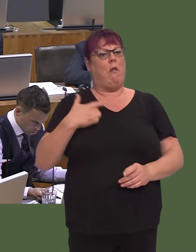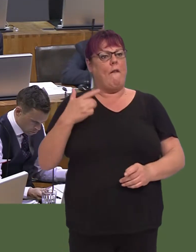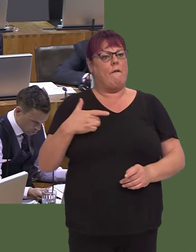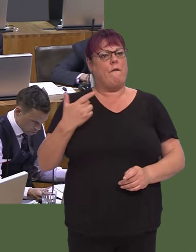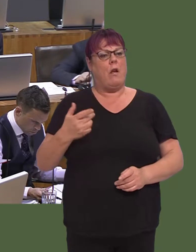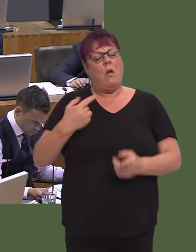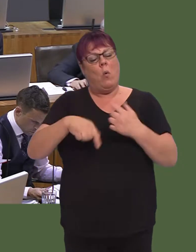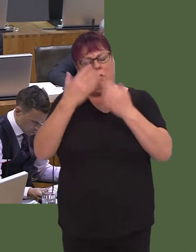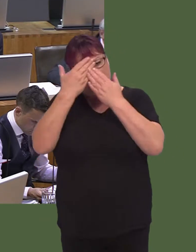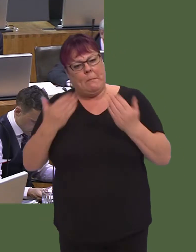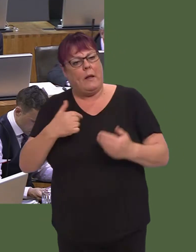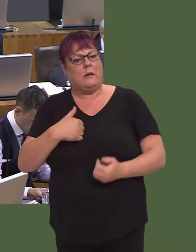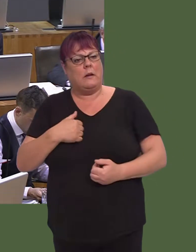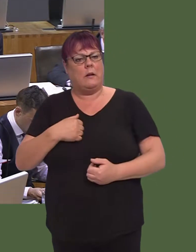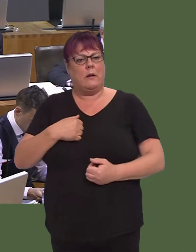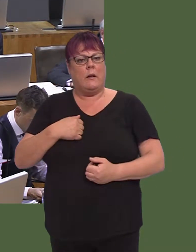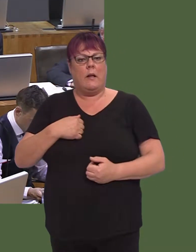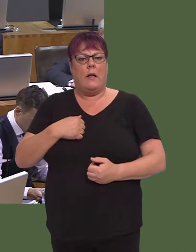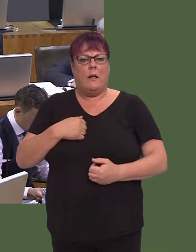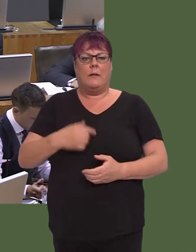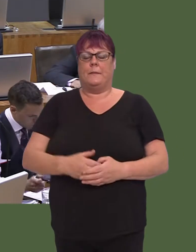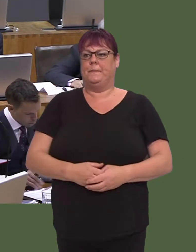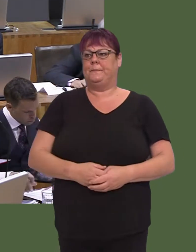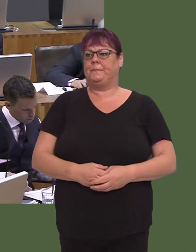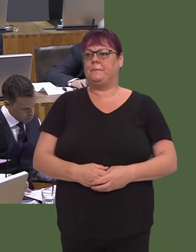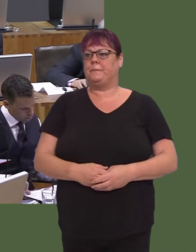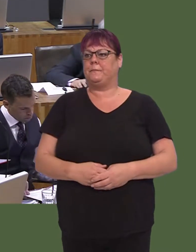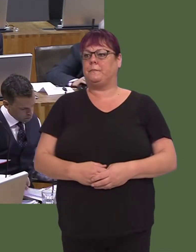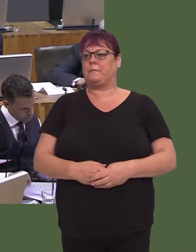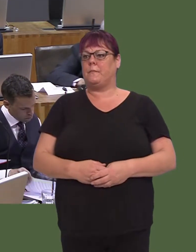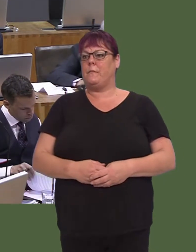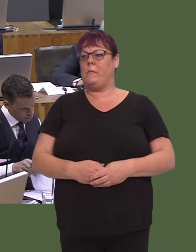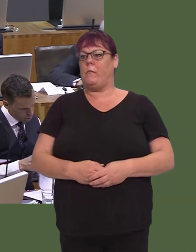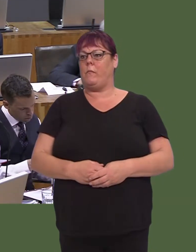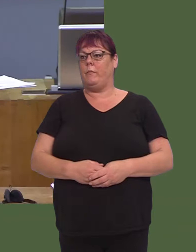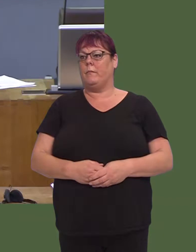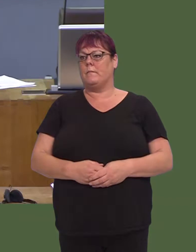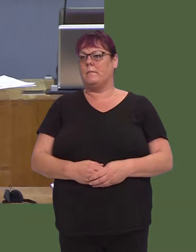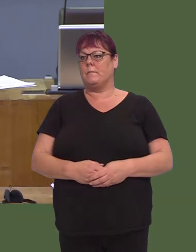made to Welsh lifeóa contribution, I have to say, that goes well beyond that which UKIP or the Member has made.